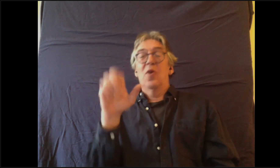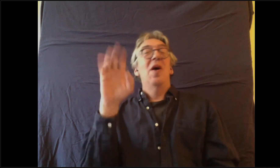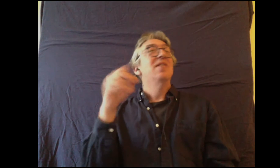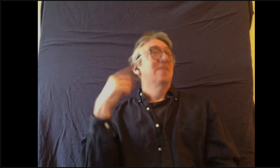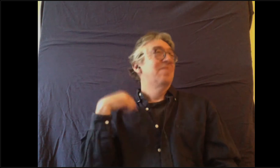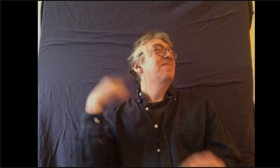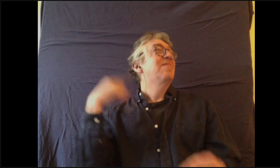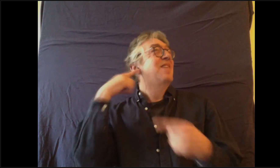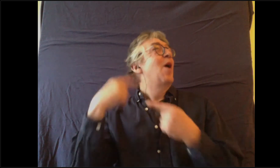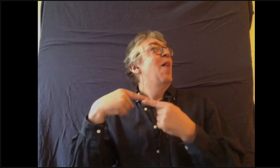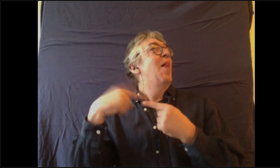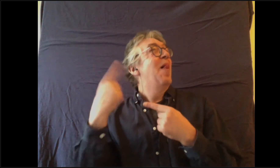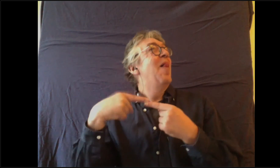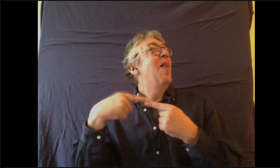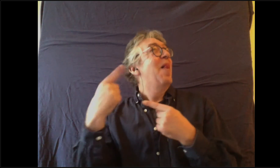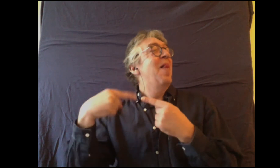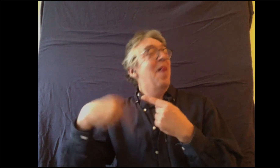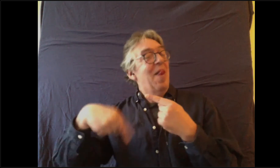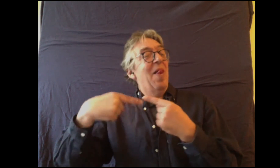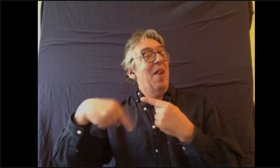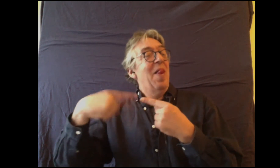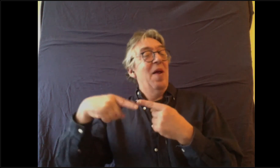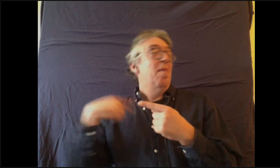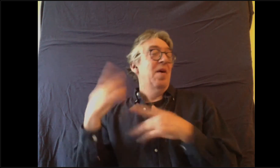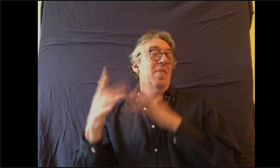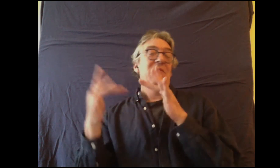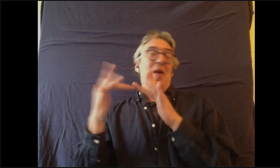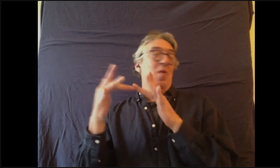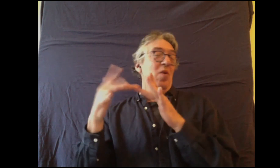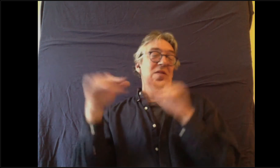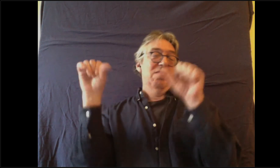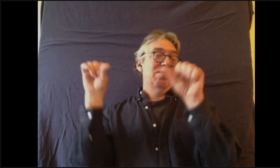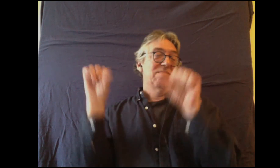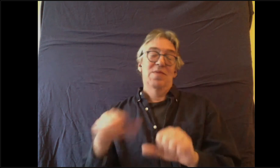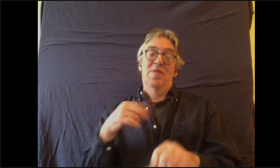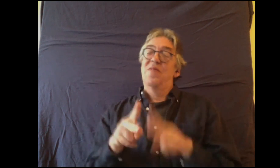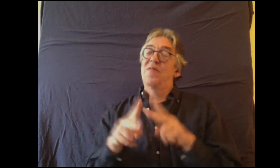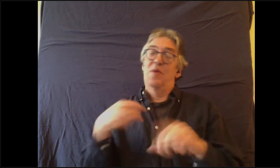My network is horrible. I'm very sorry, everyone.